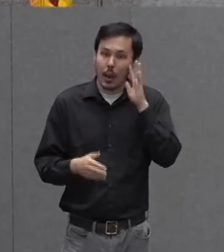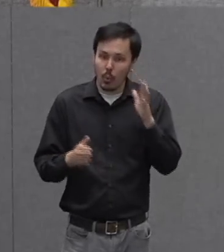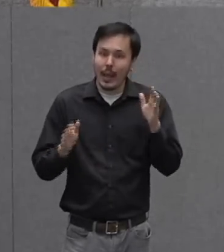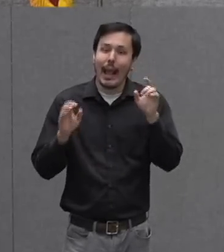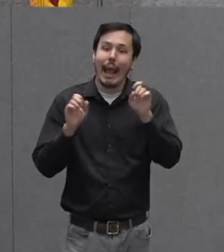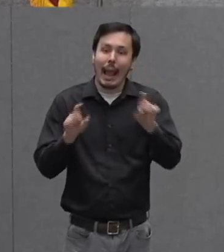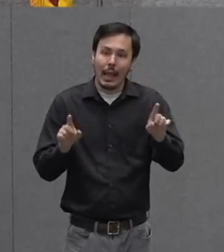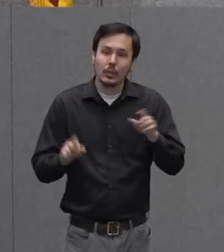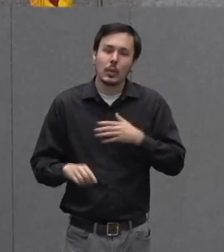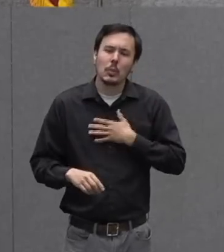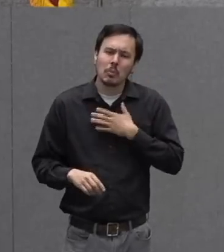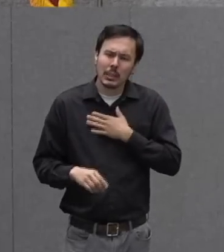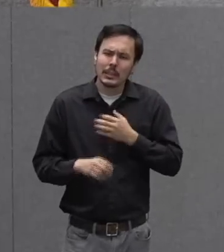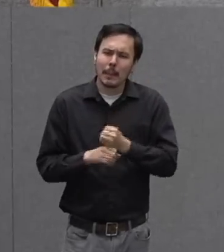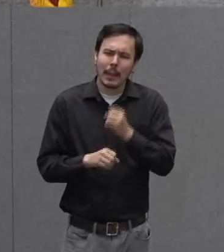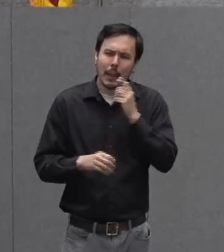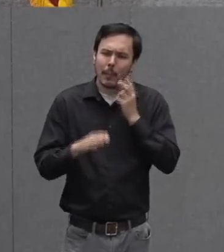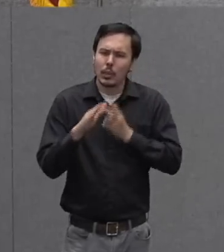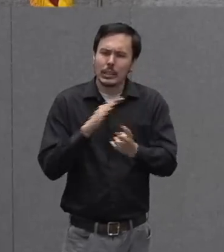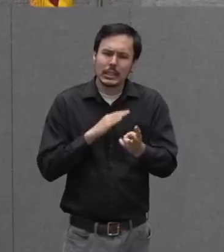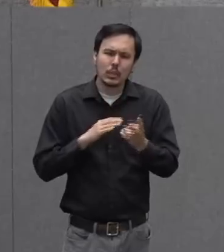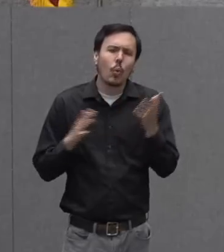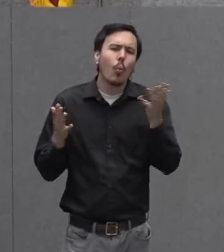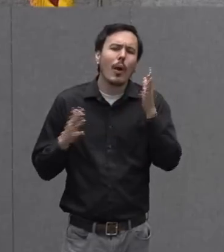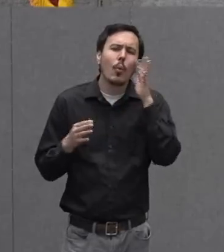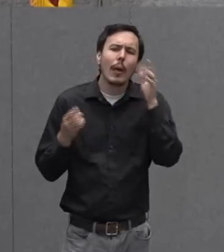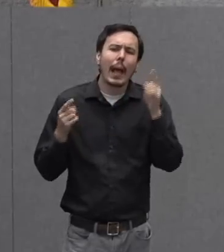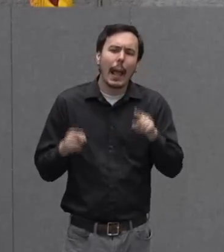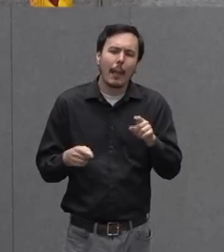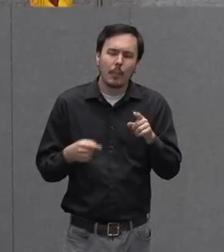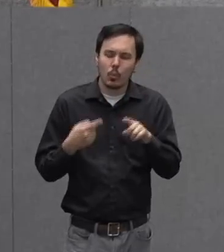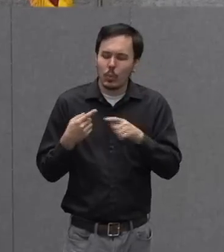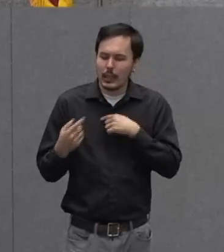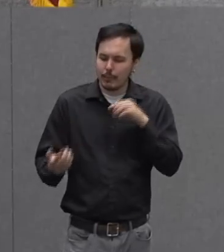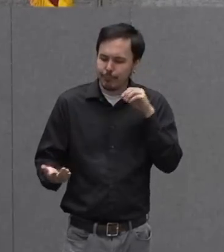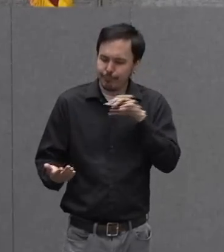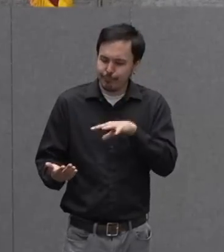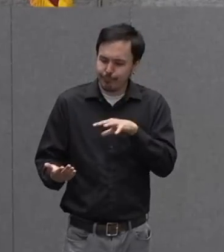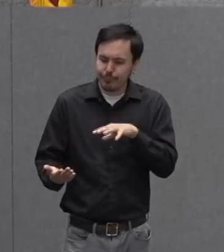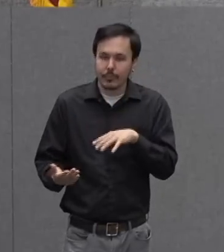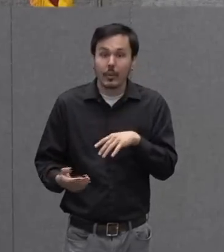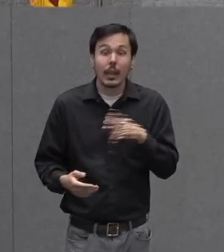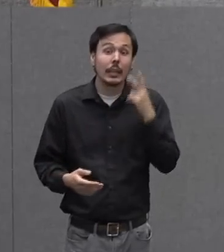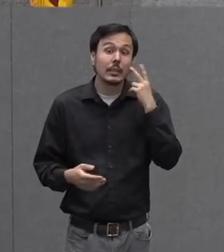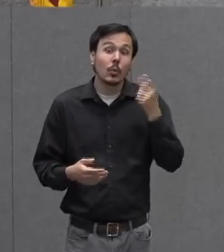to predict what you think will happen when we shine a light on them. So let's look at what I brought today.